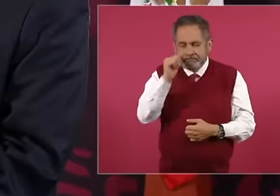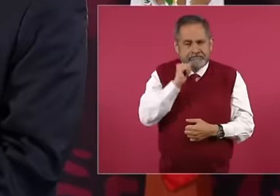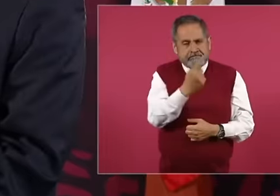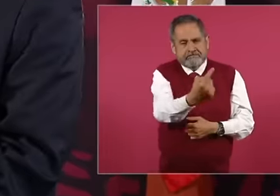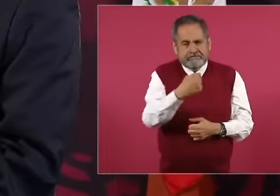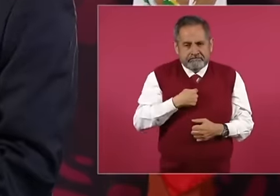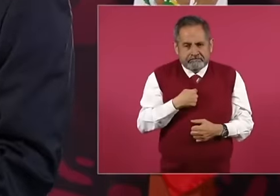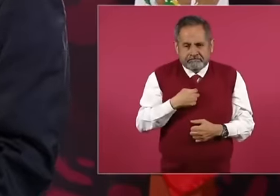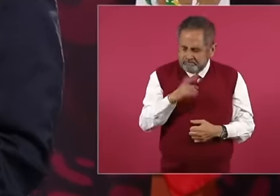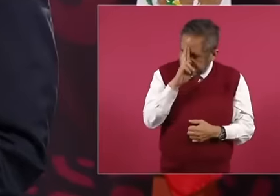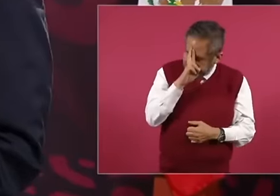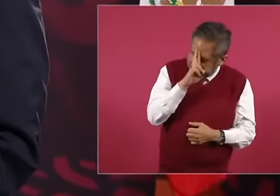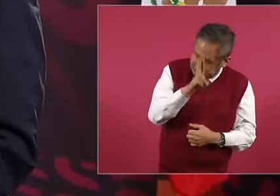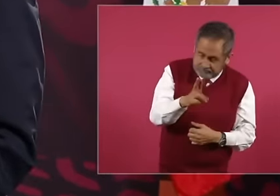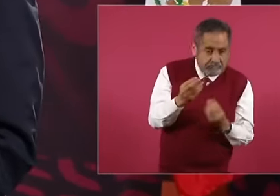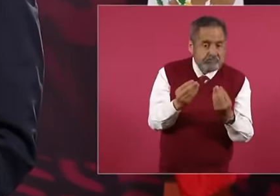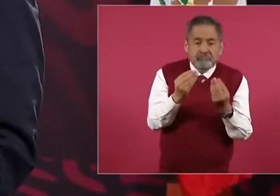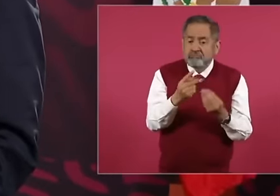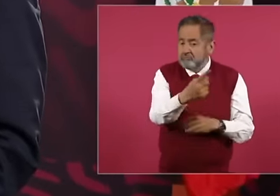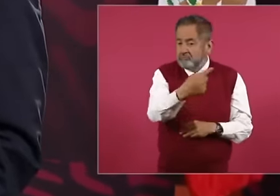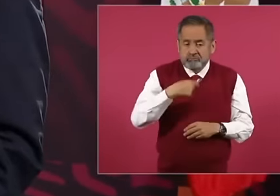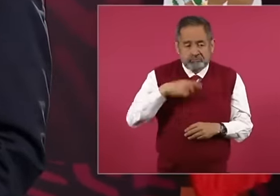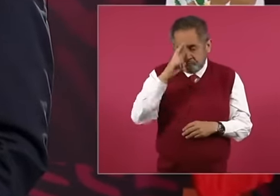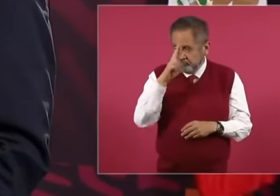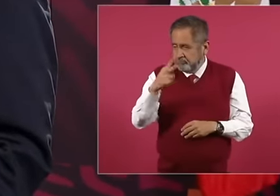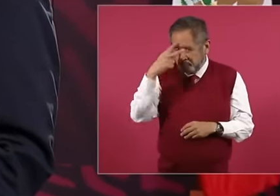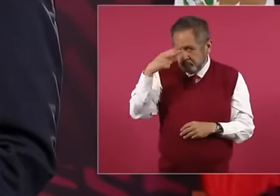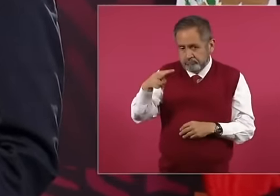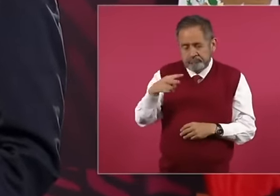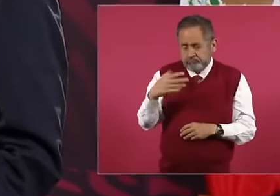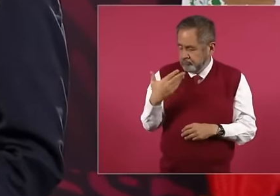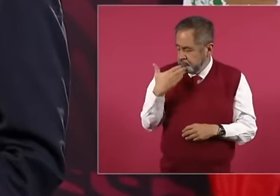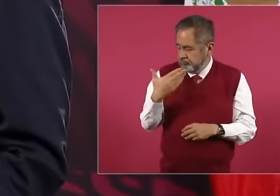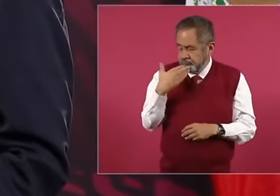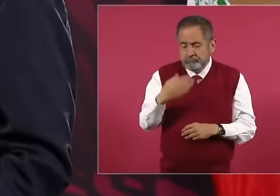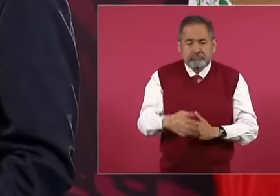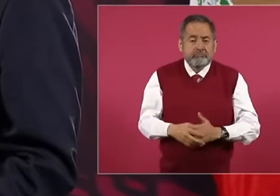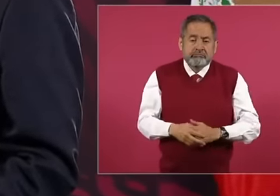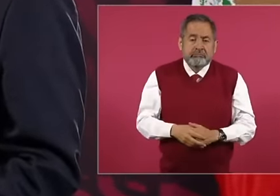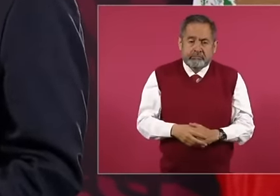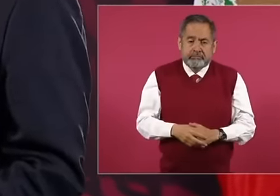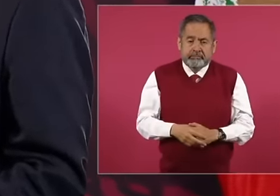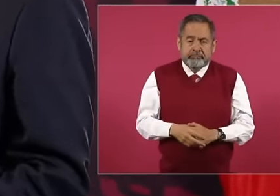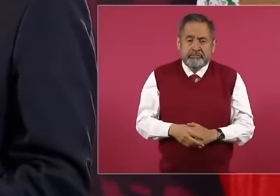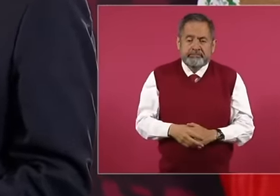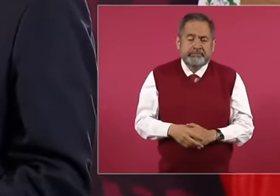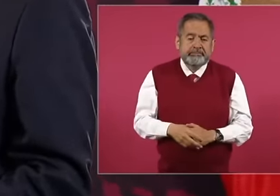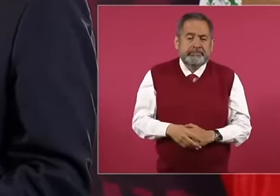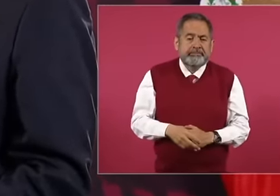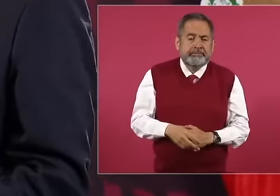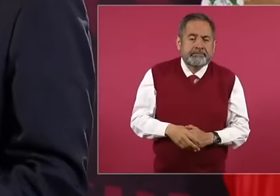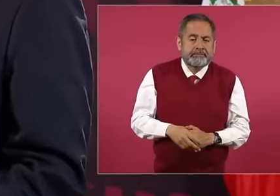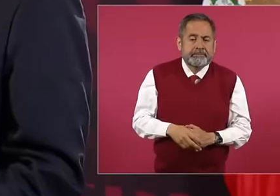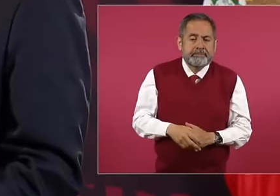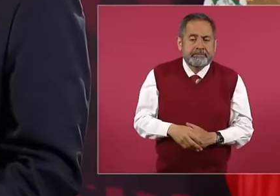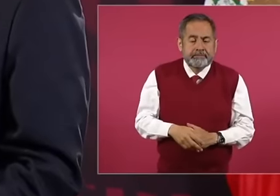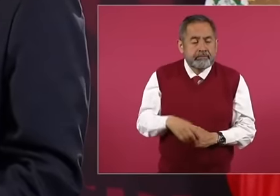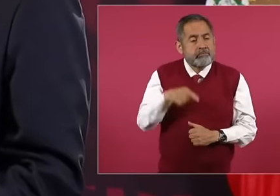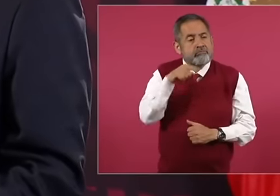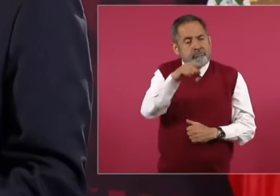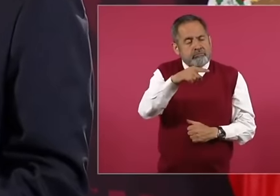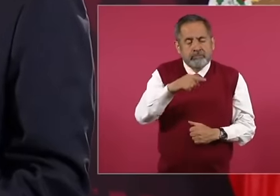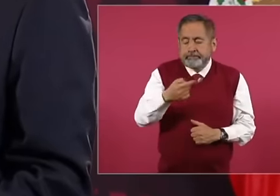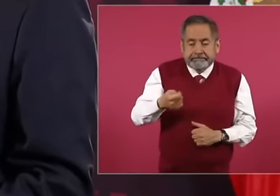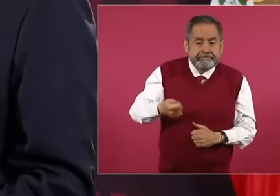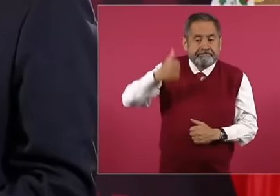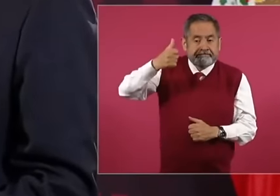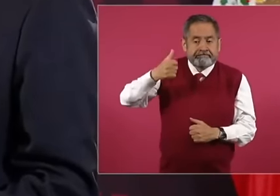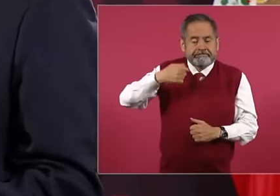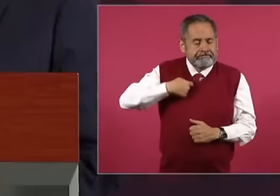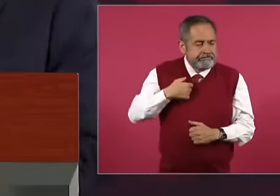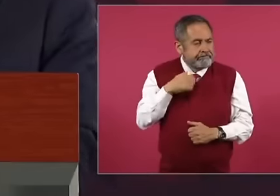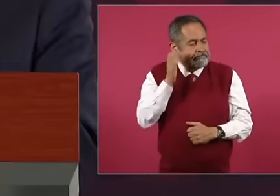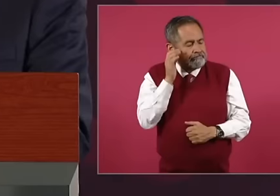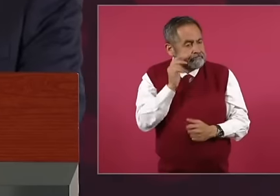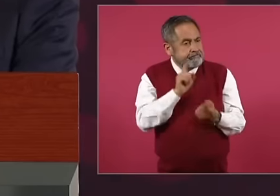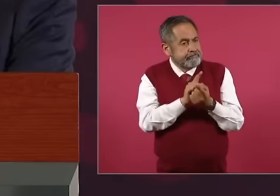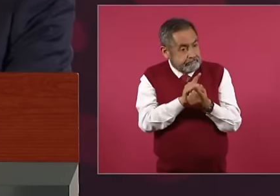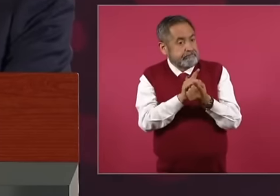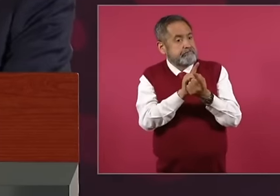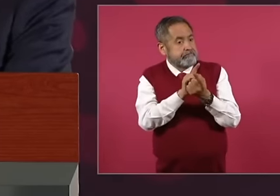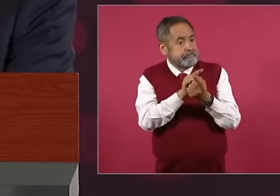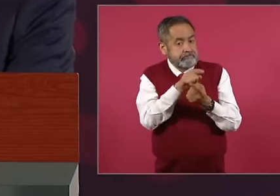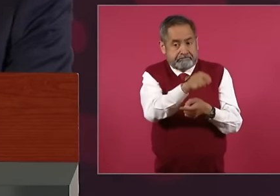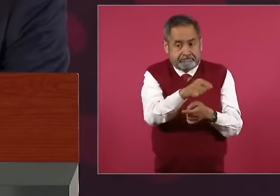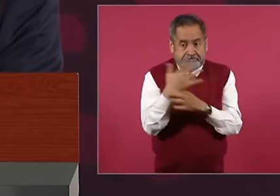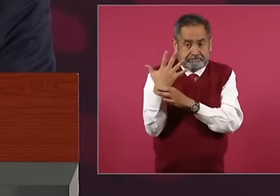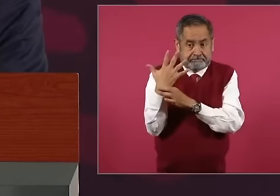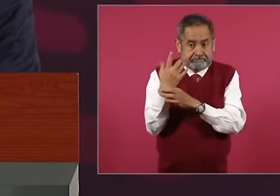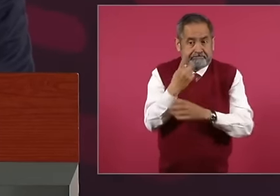respectful and I heard him say for the first time the phrase